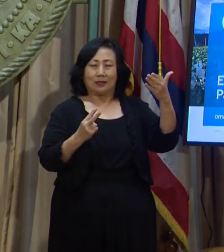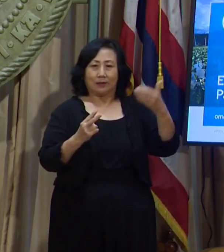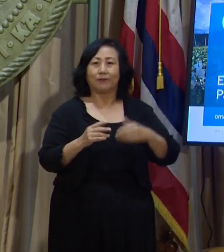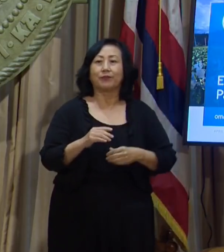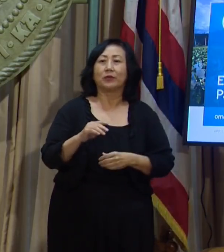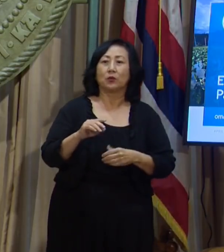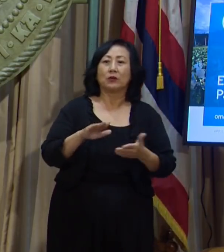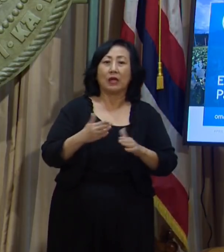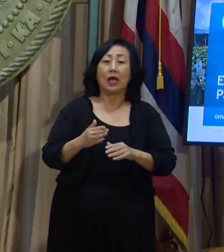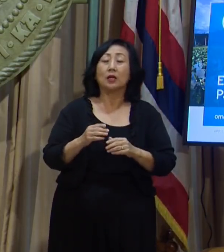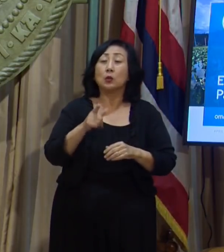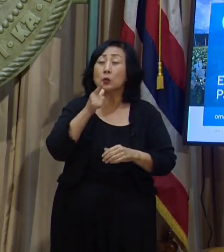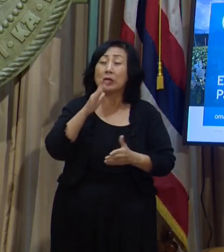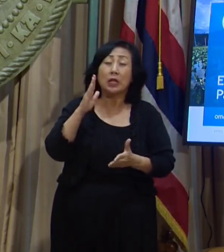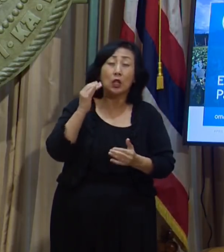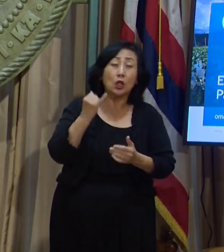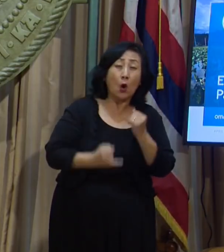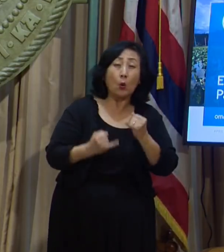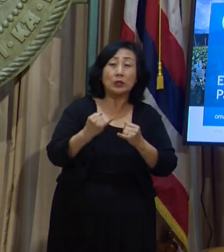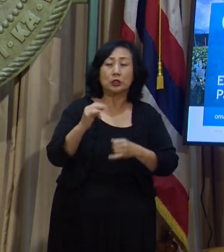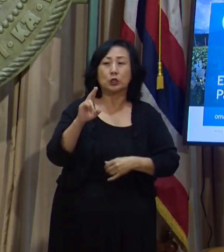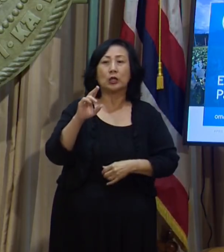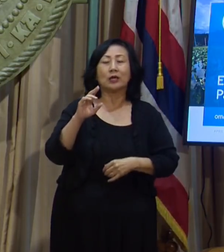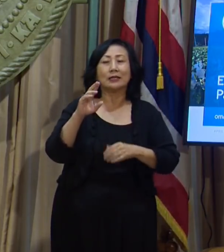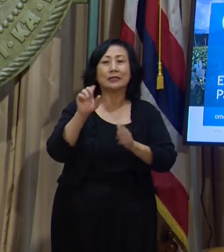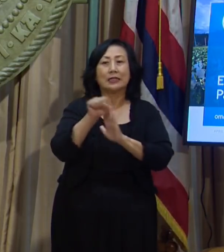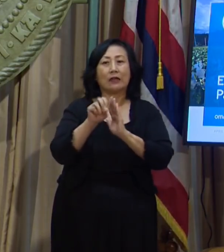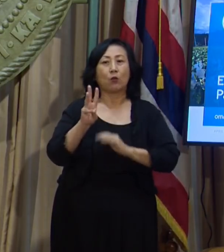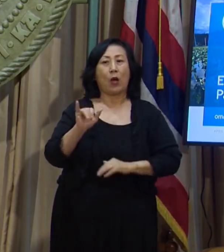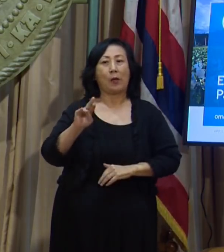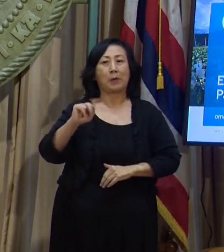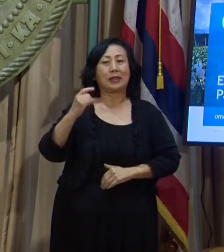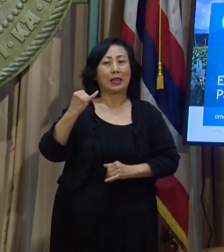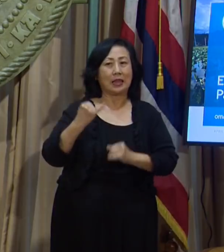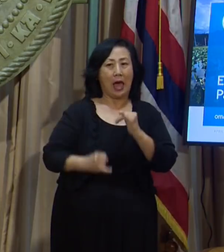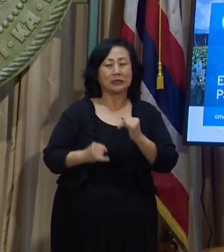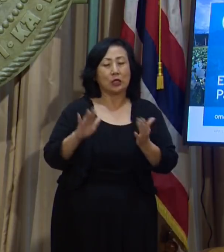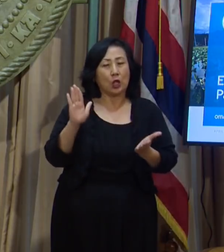IN THE U.S. OUR RATE IS 0.7%.